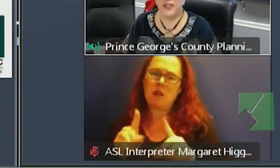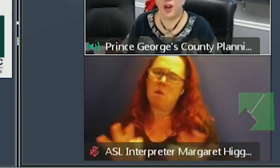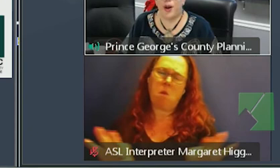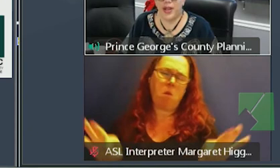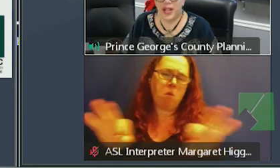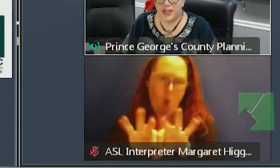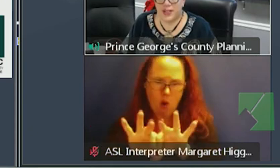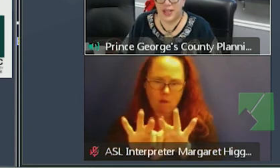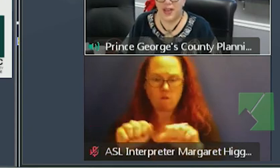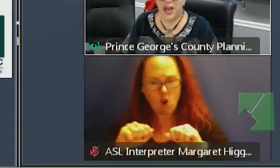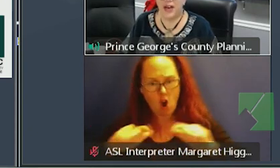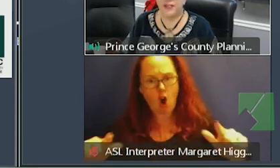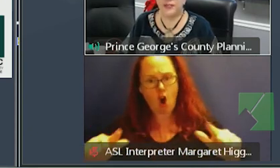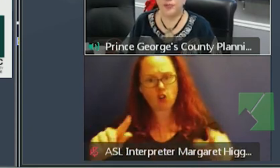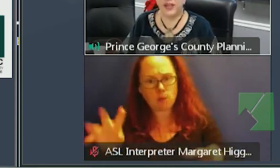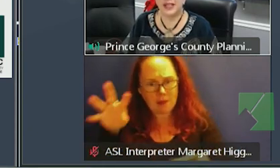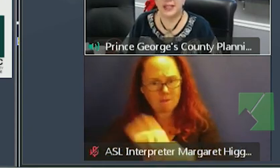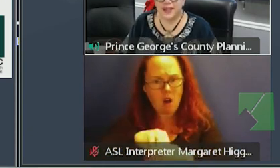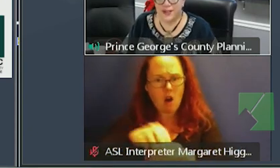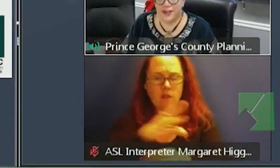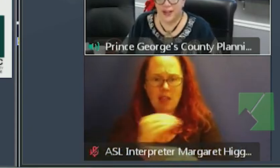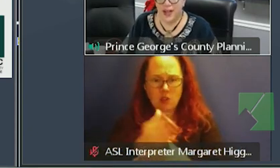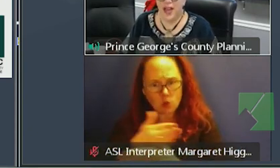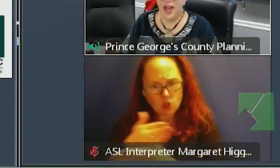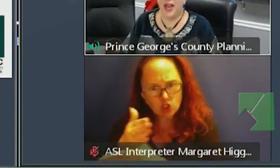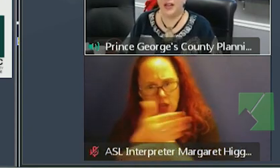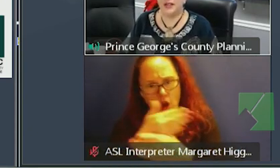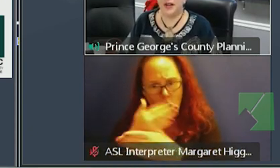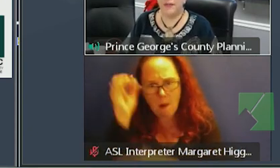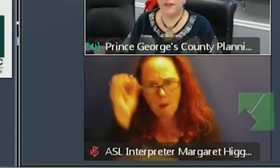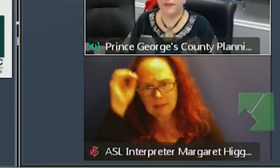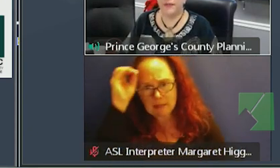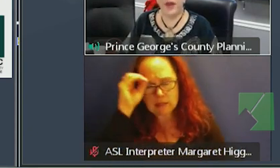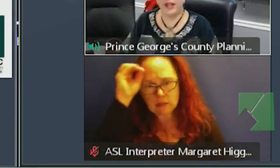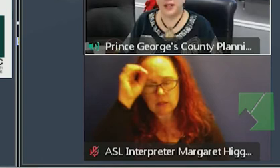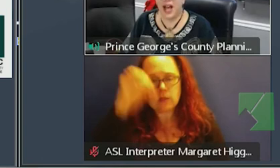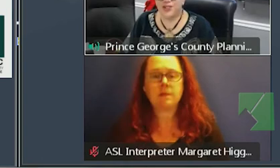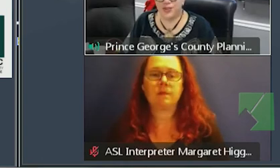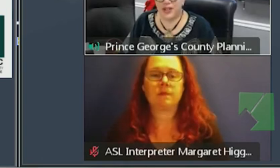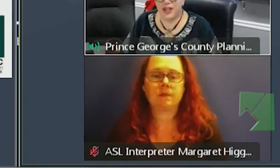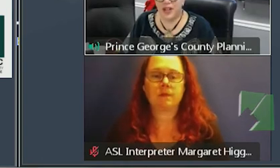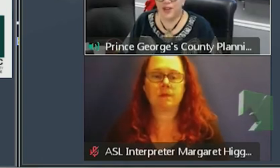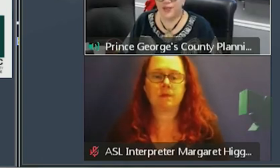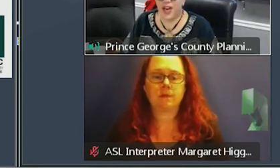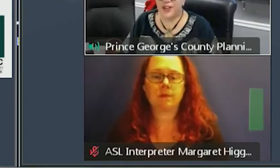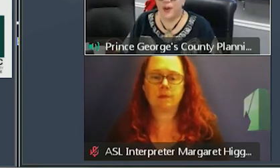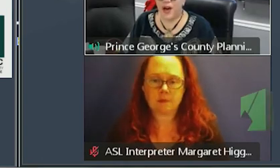and their opinions at have to be considered and some weight attached to it. So that is why I'm,